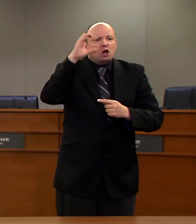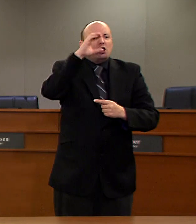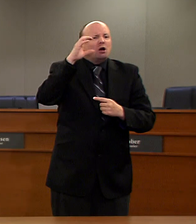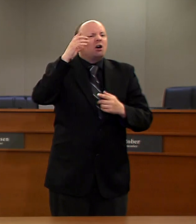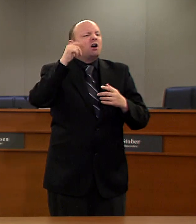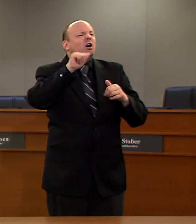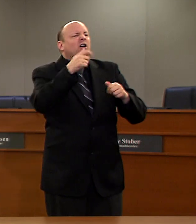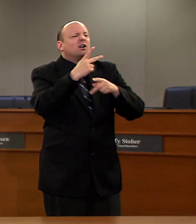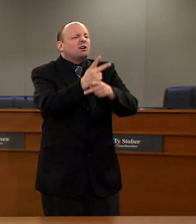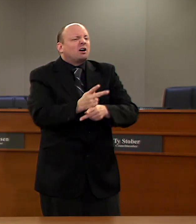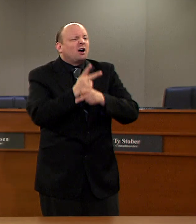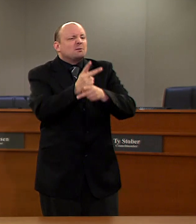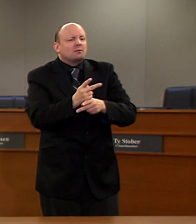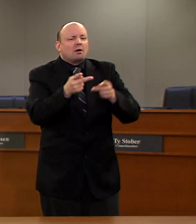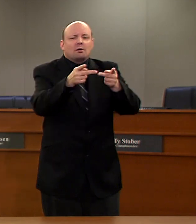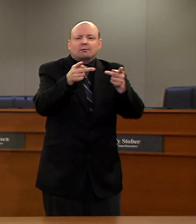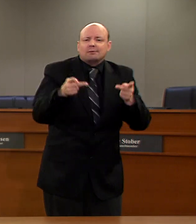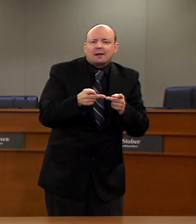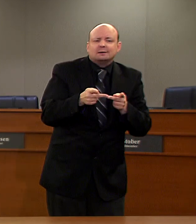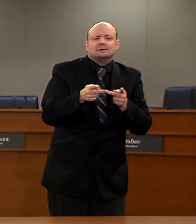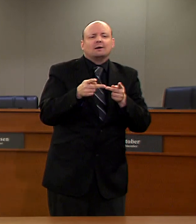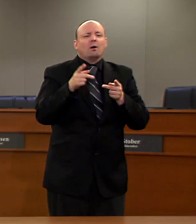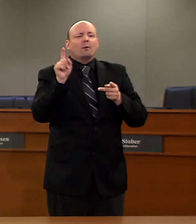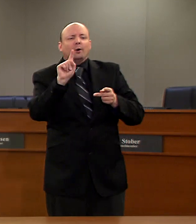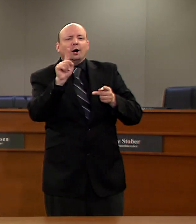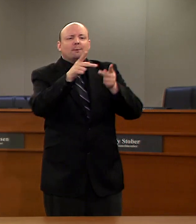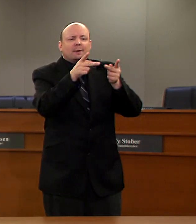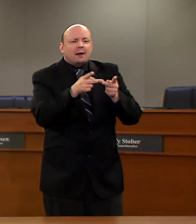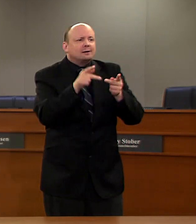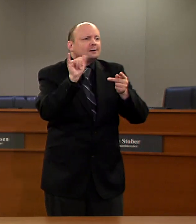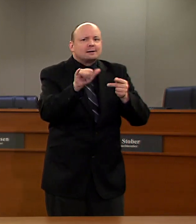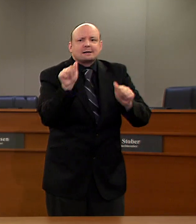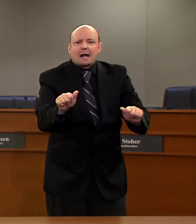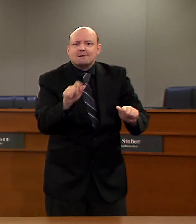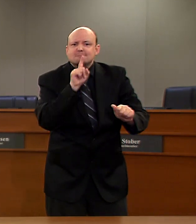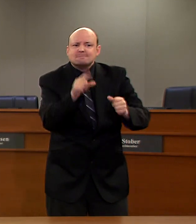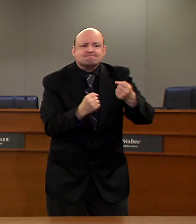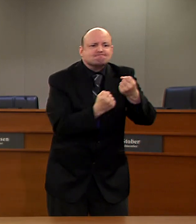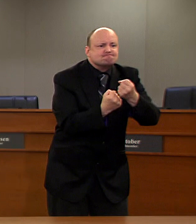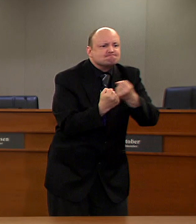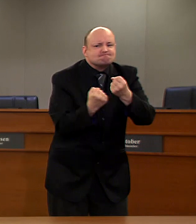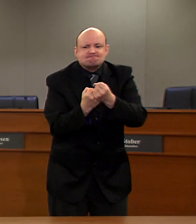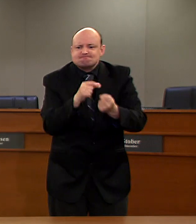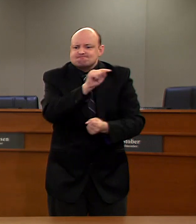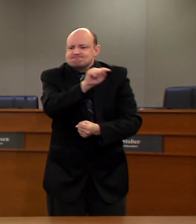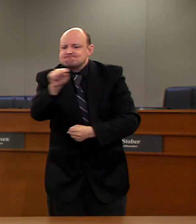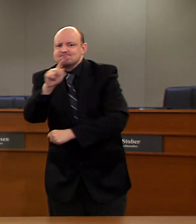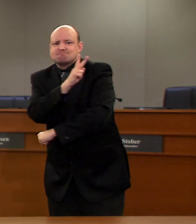looking for facilities that can support the low acuity patients and require a minimum allowed